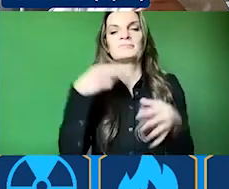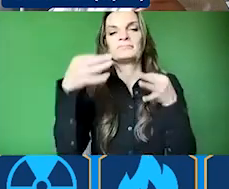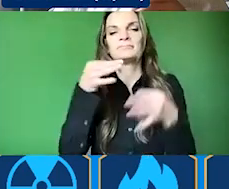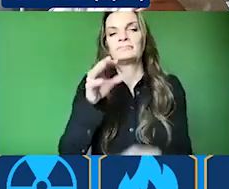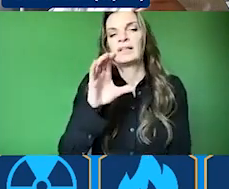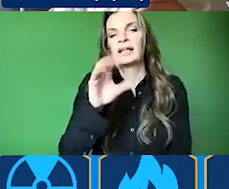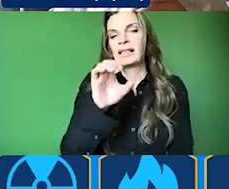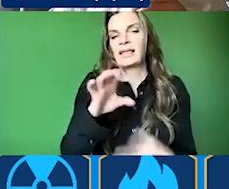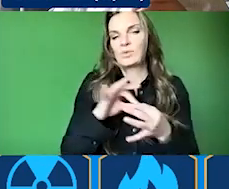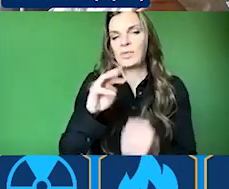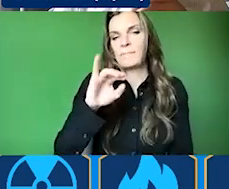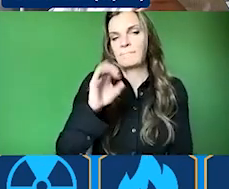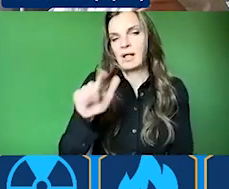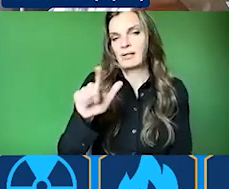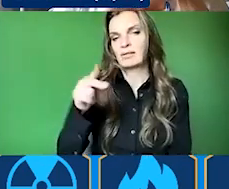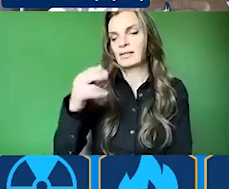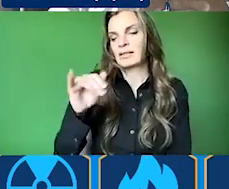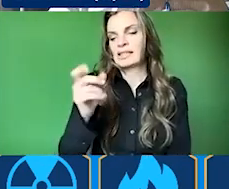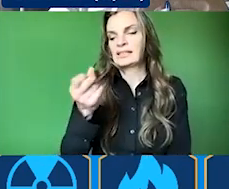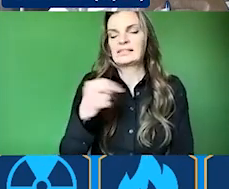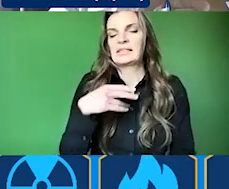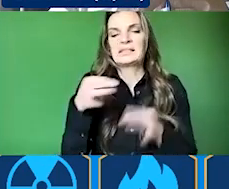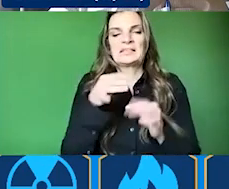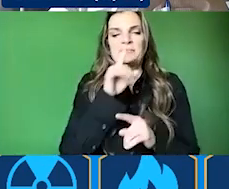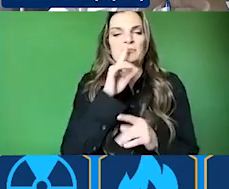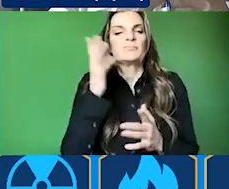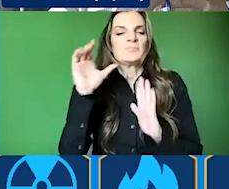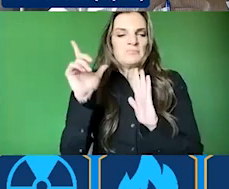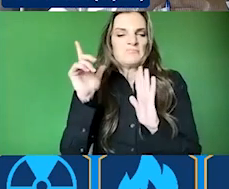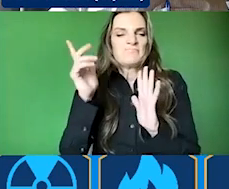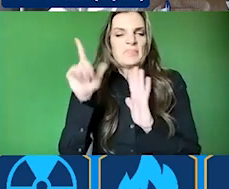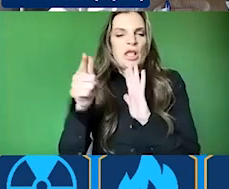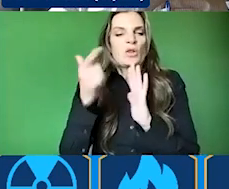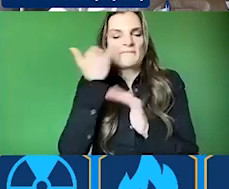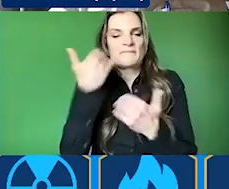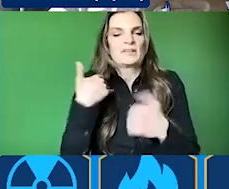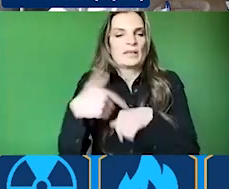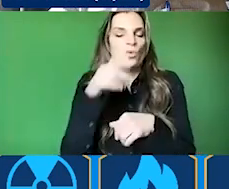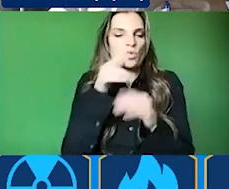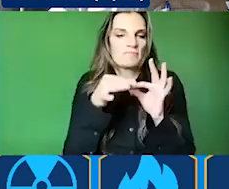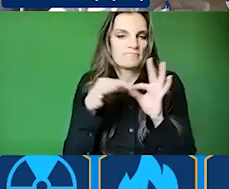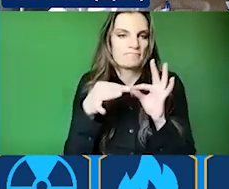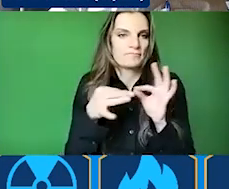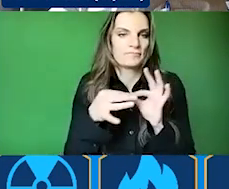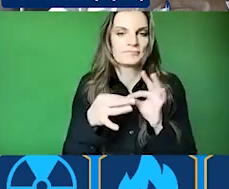Hickman. I'm happy to talk about it if we have time. But this is a case also covered by